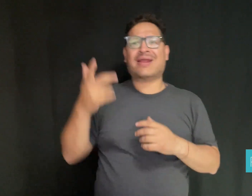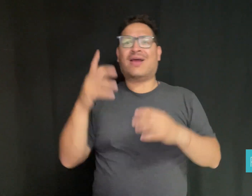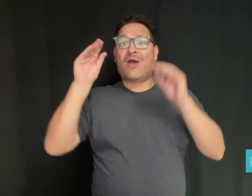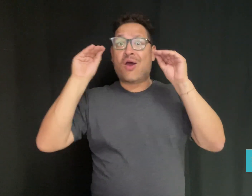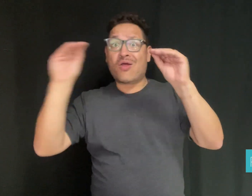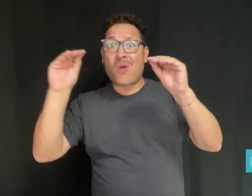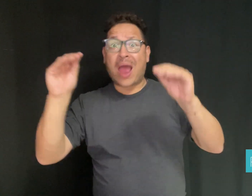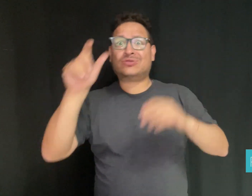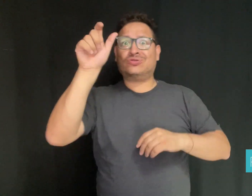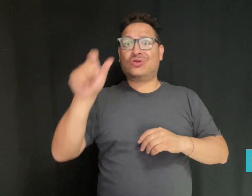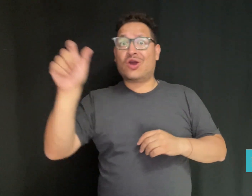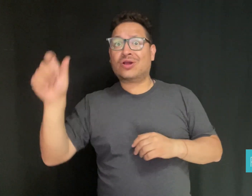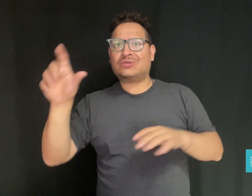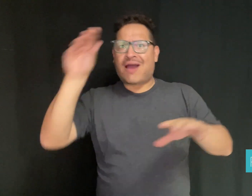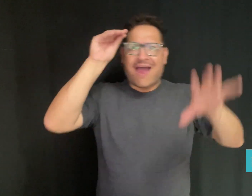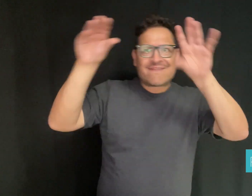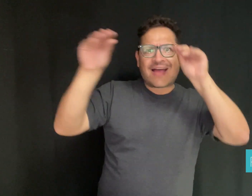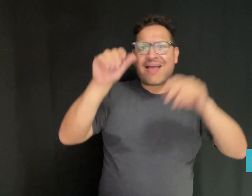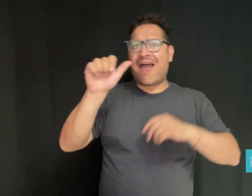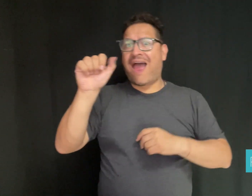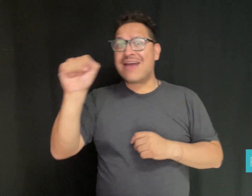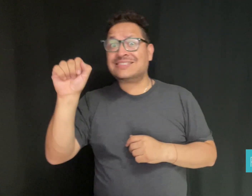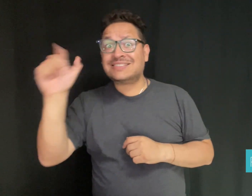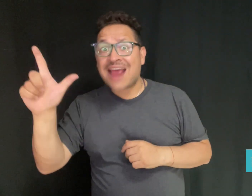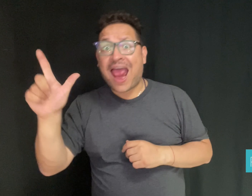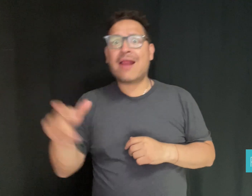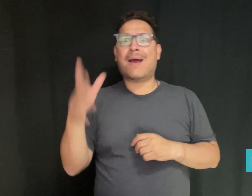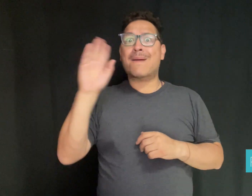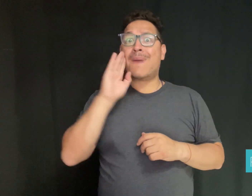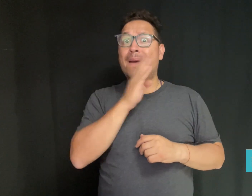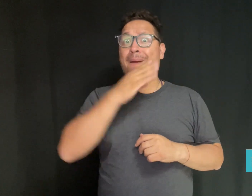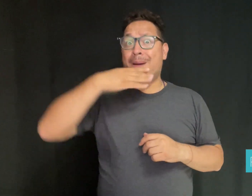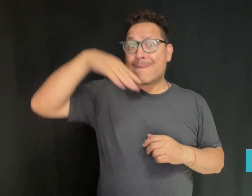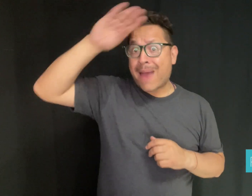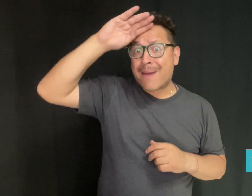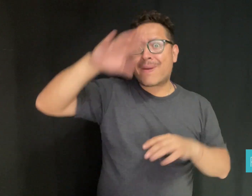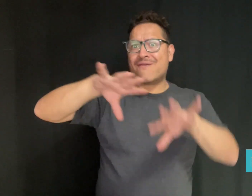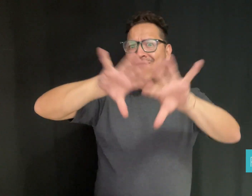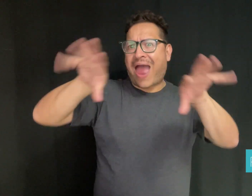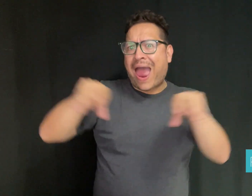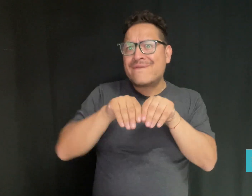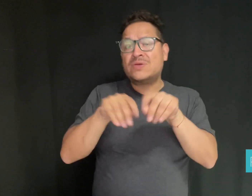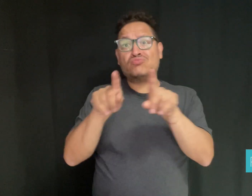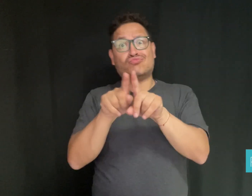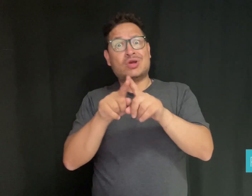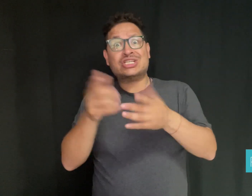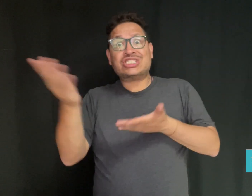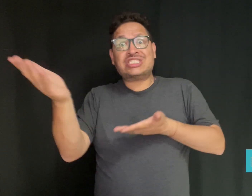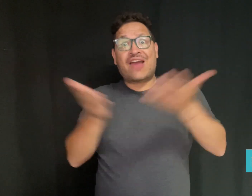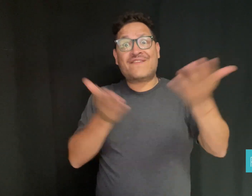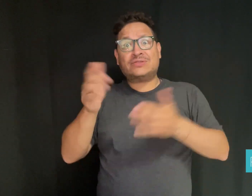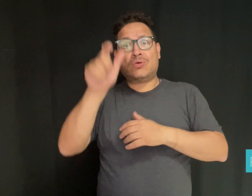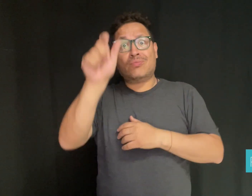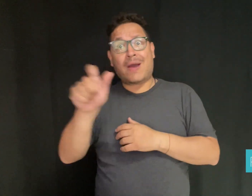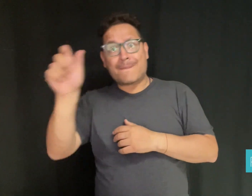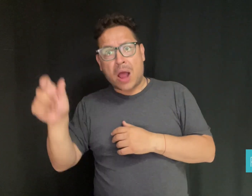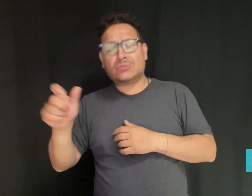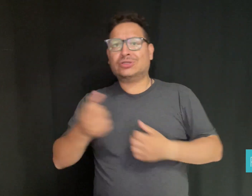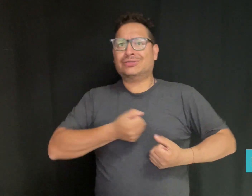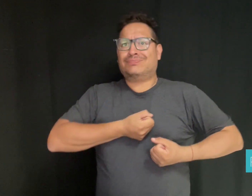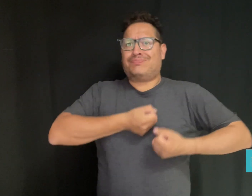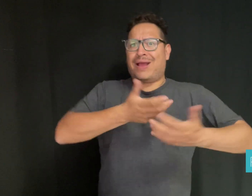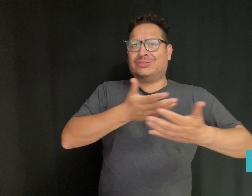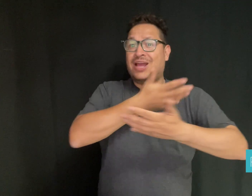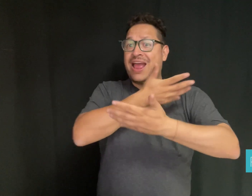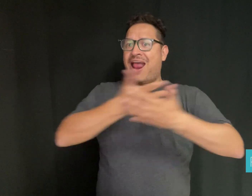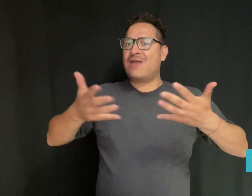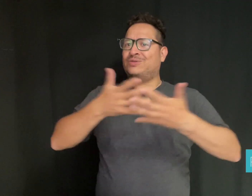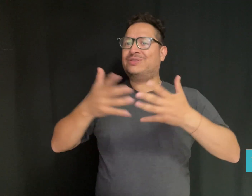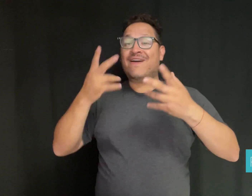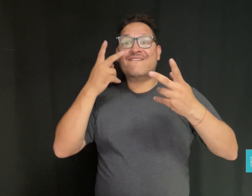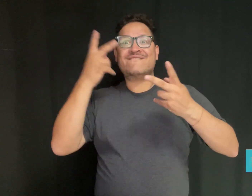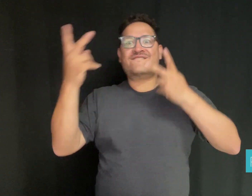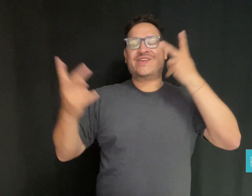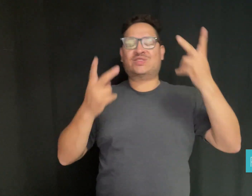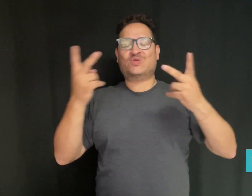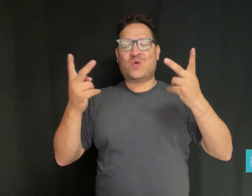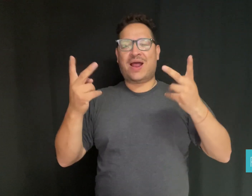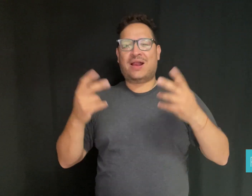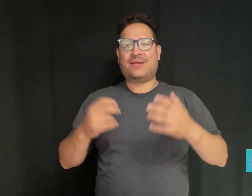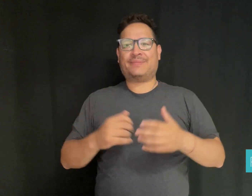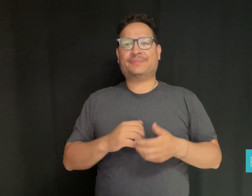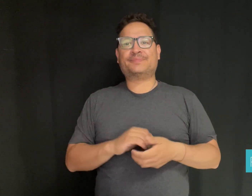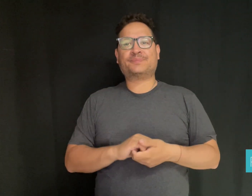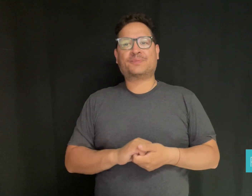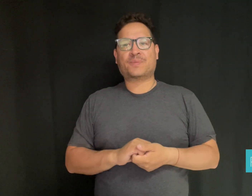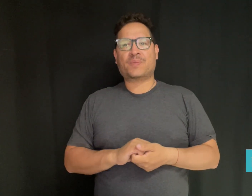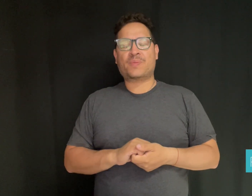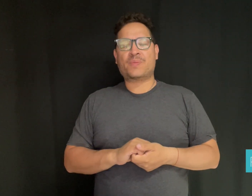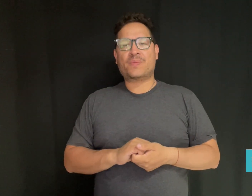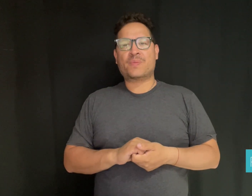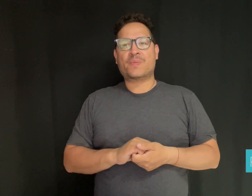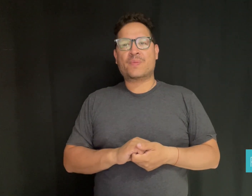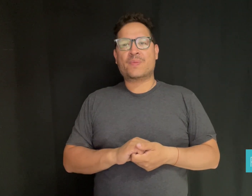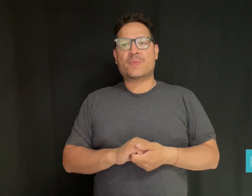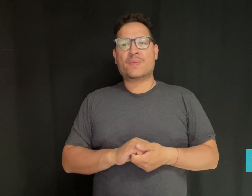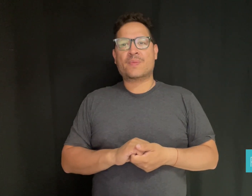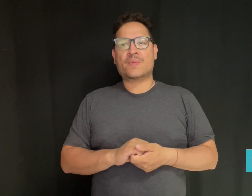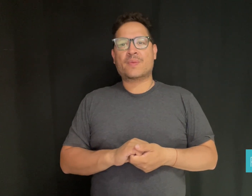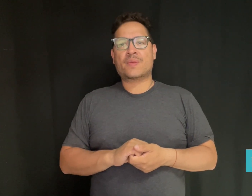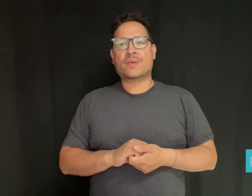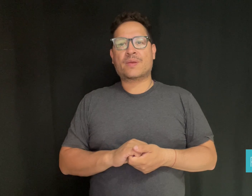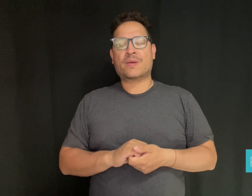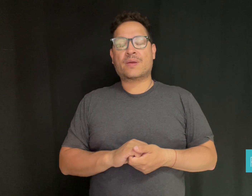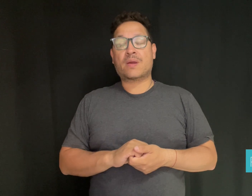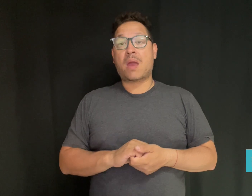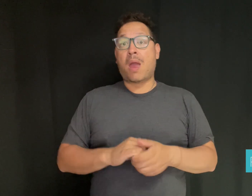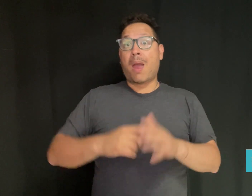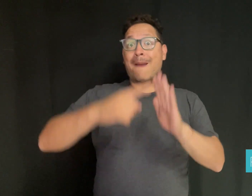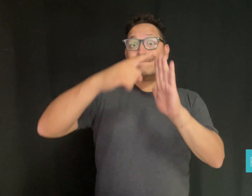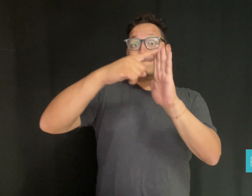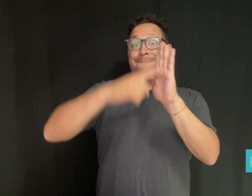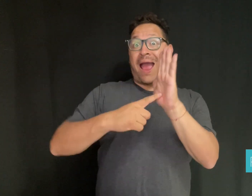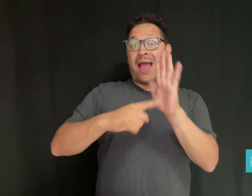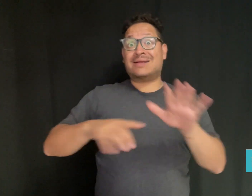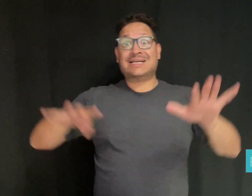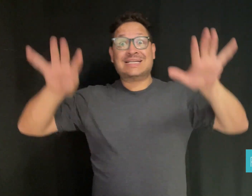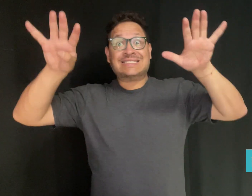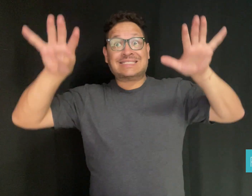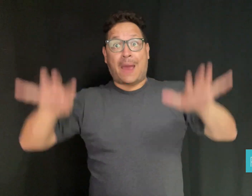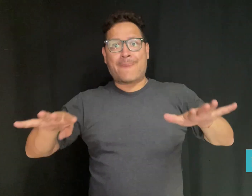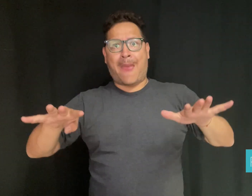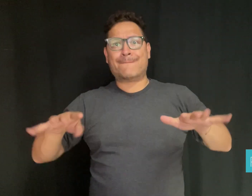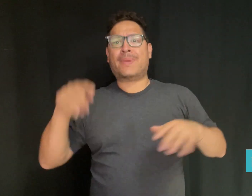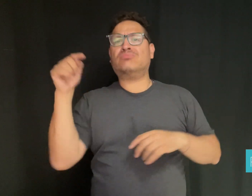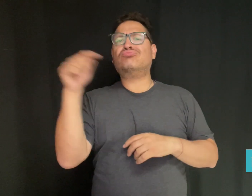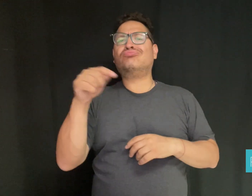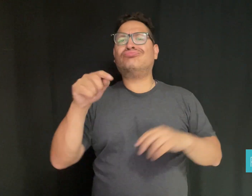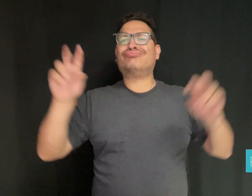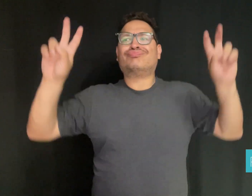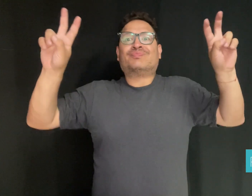importance of providing equal access to members of our